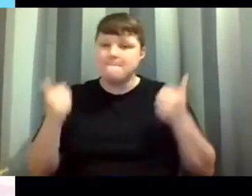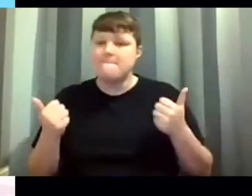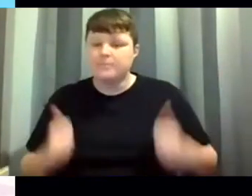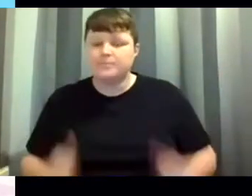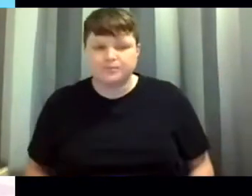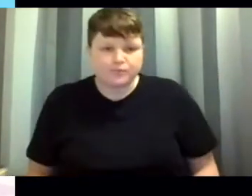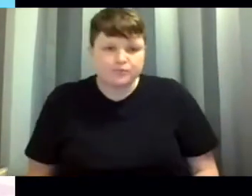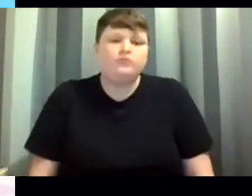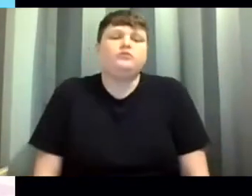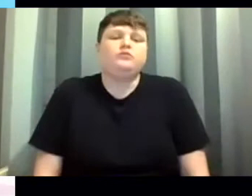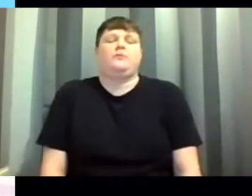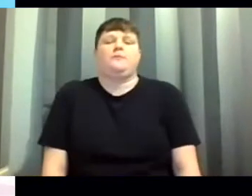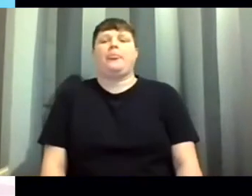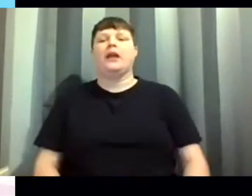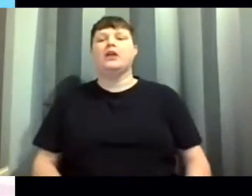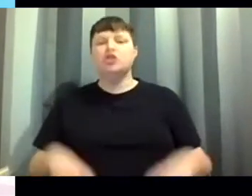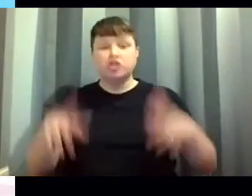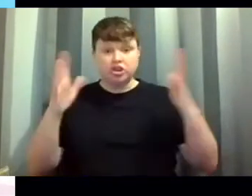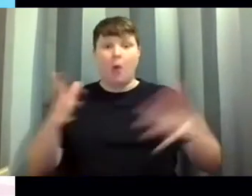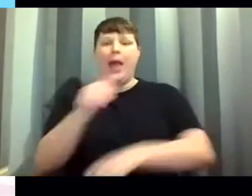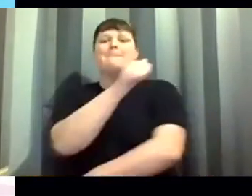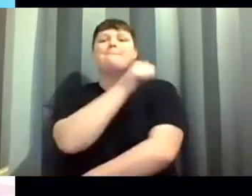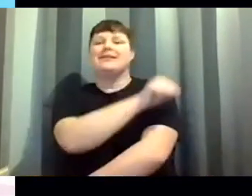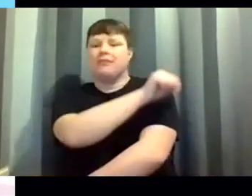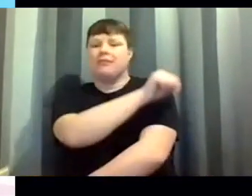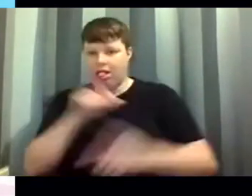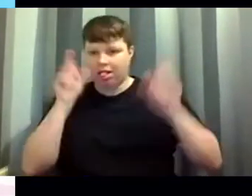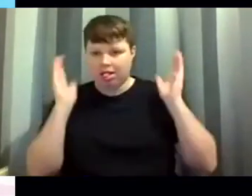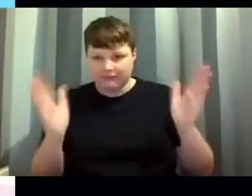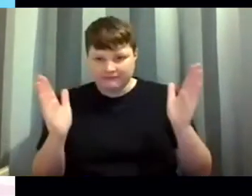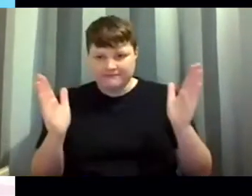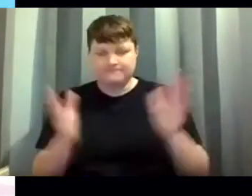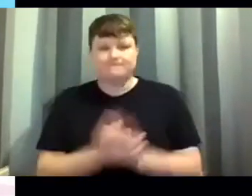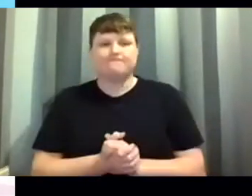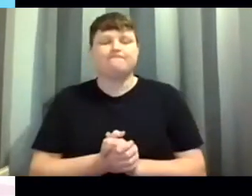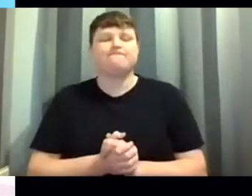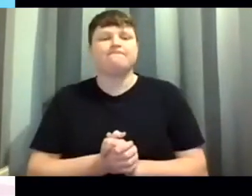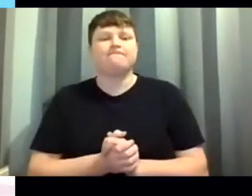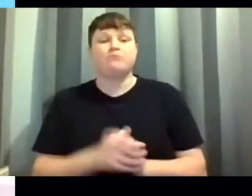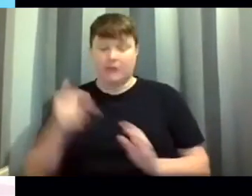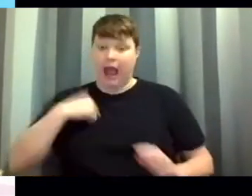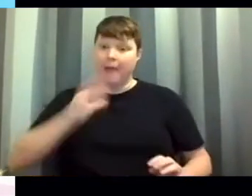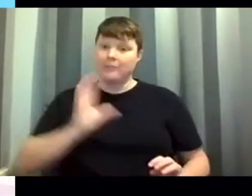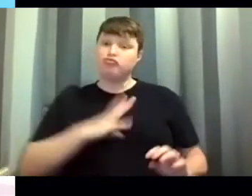Okay, now onto medical transition. I'm transitioning because I have gender dysphoria.